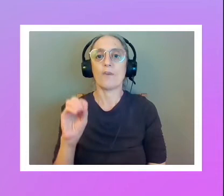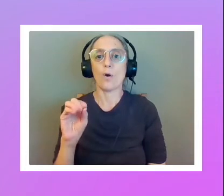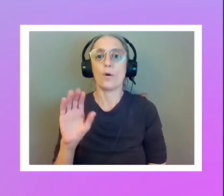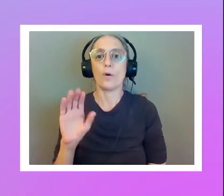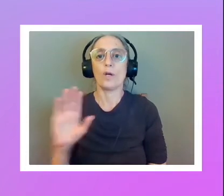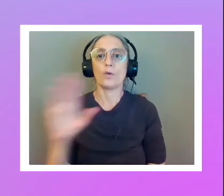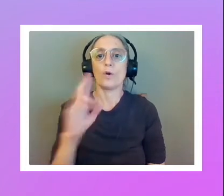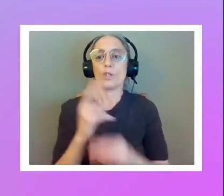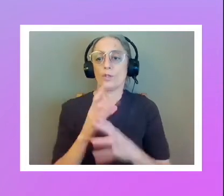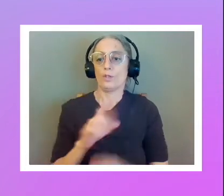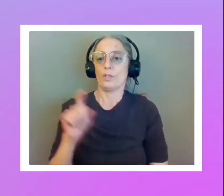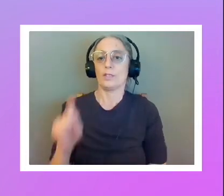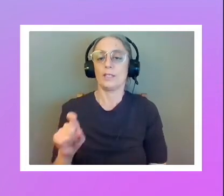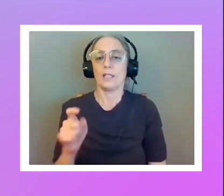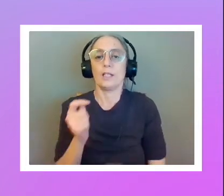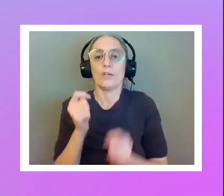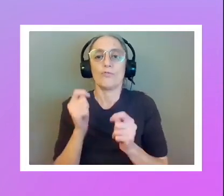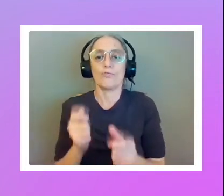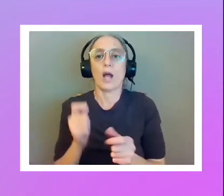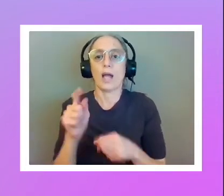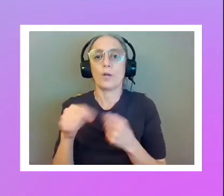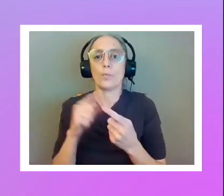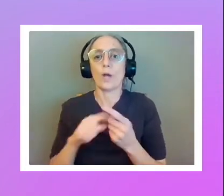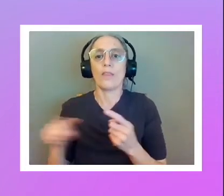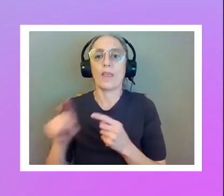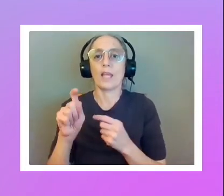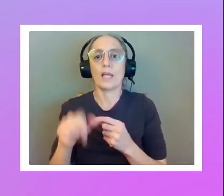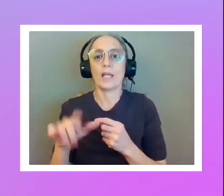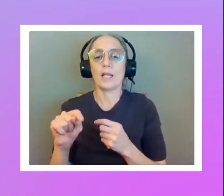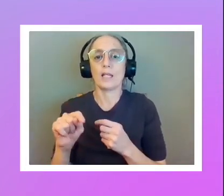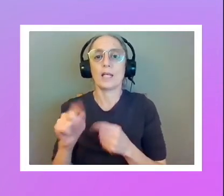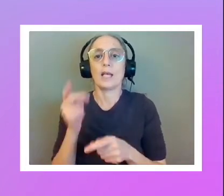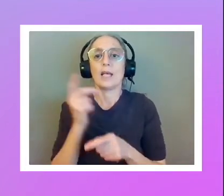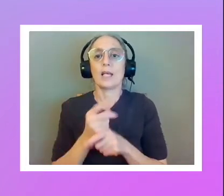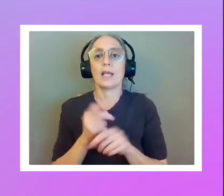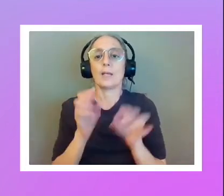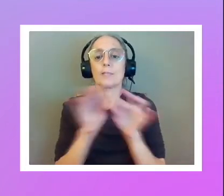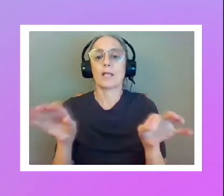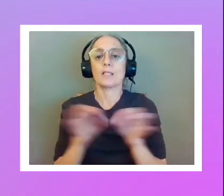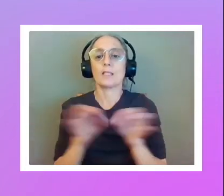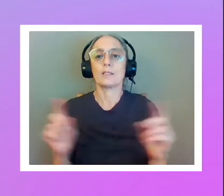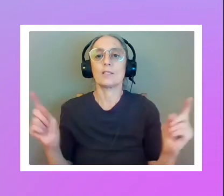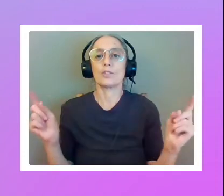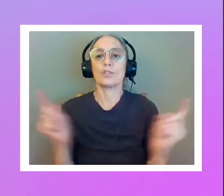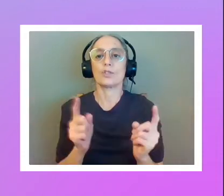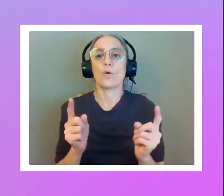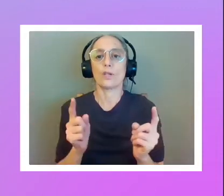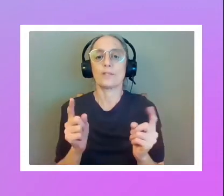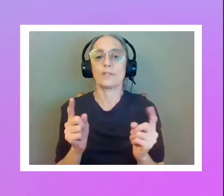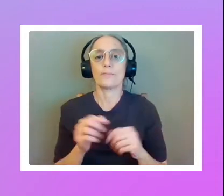right when they need it. Keep sentences short and sweet.